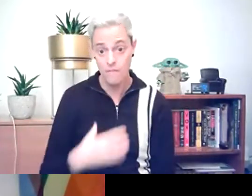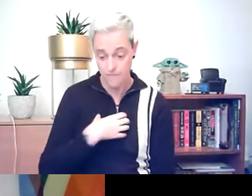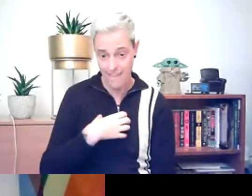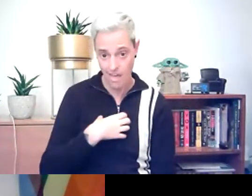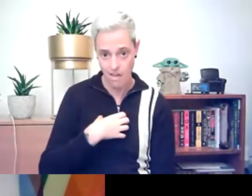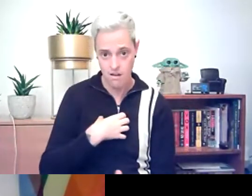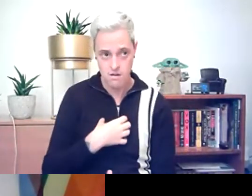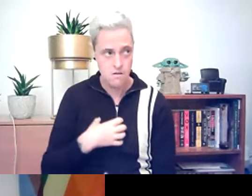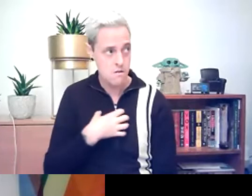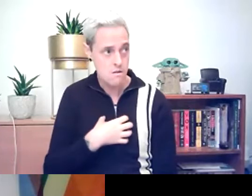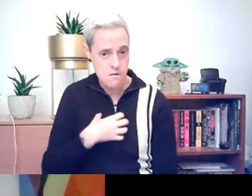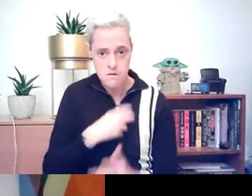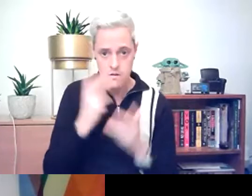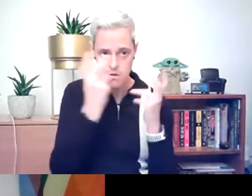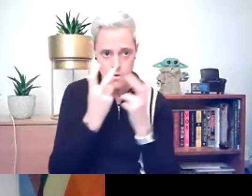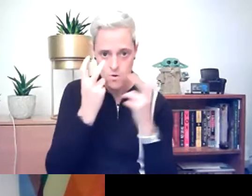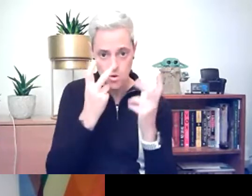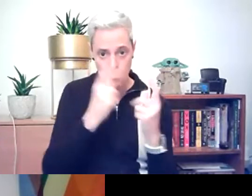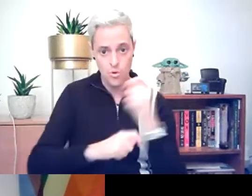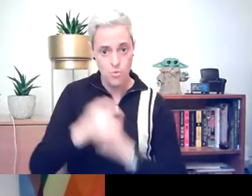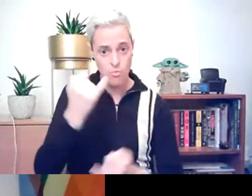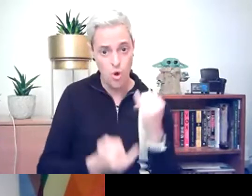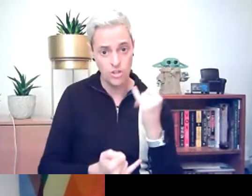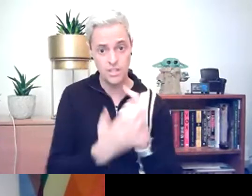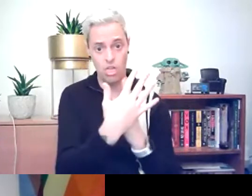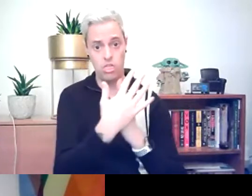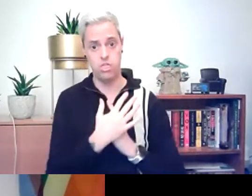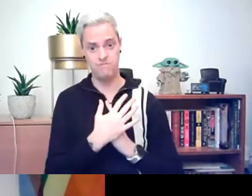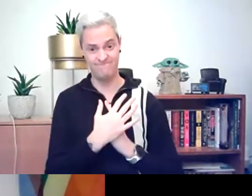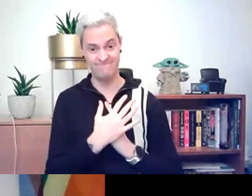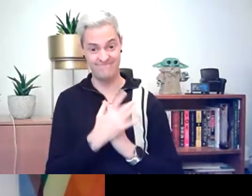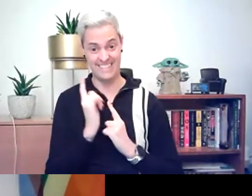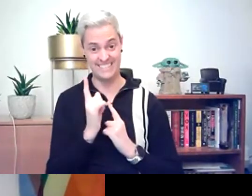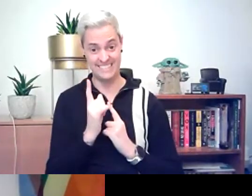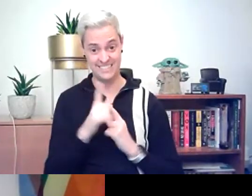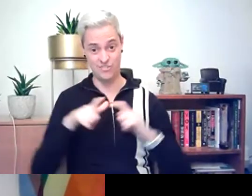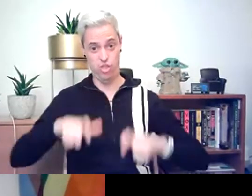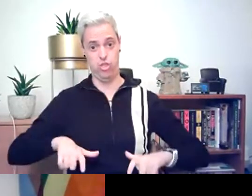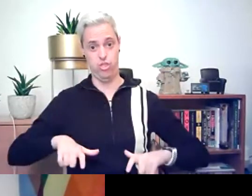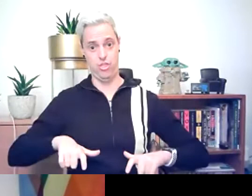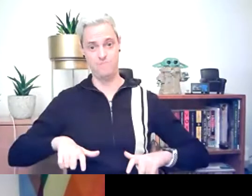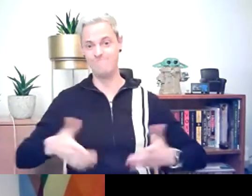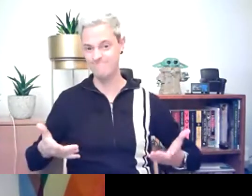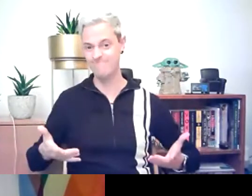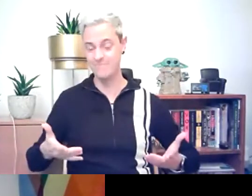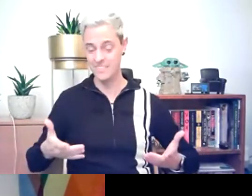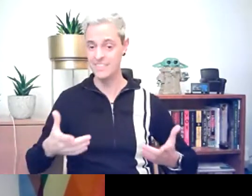always more disabling the events themselves. 18:24:30 Yeah. So I guess yeah that's probably